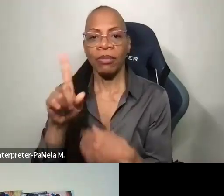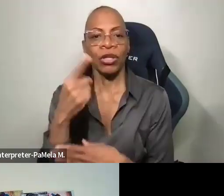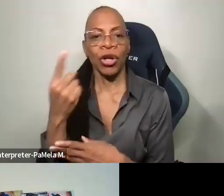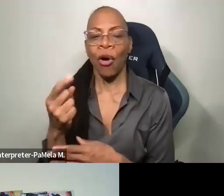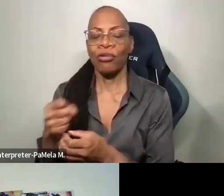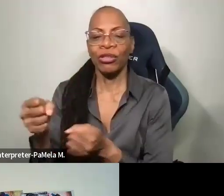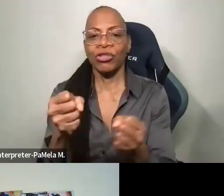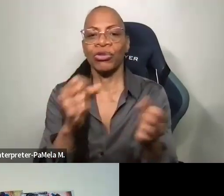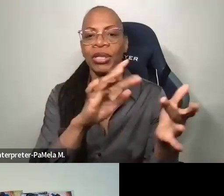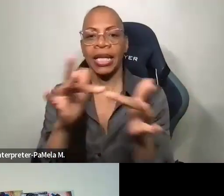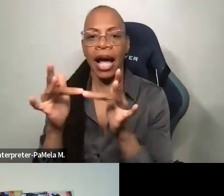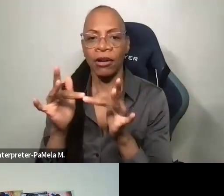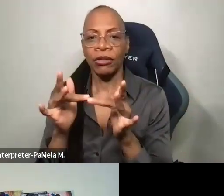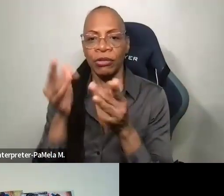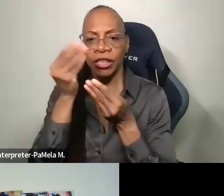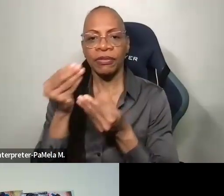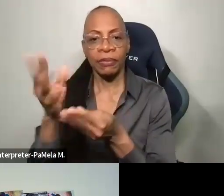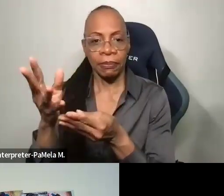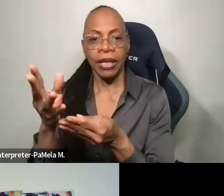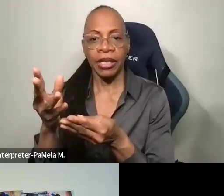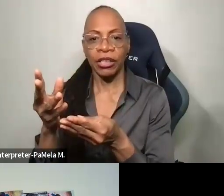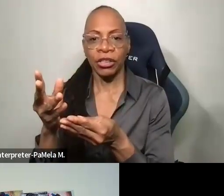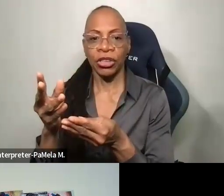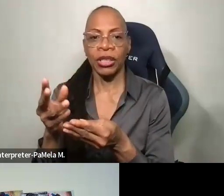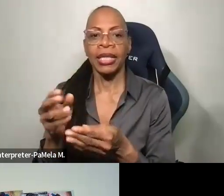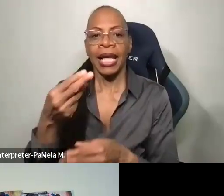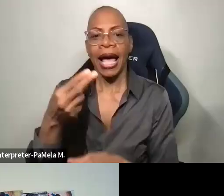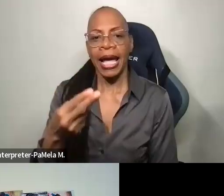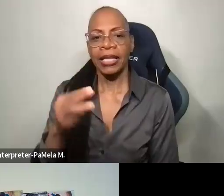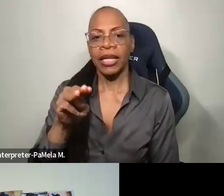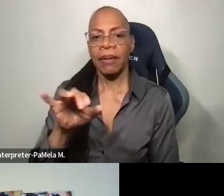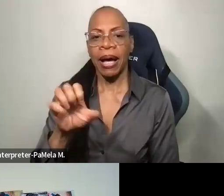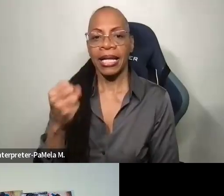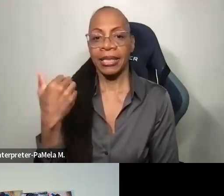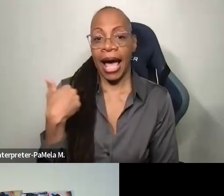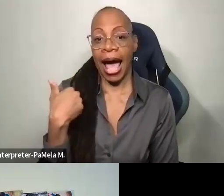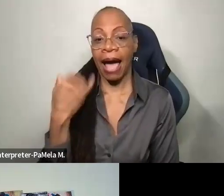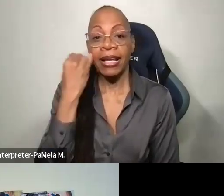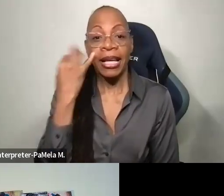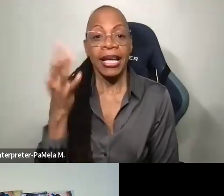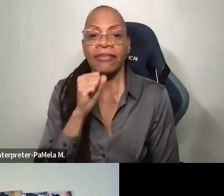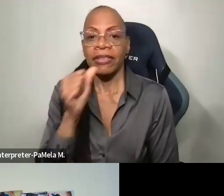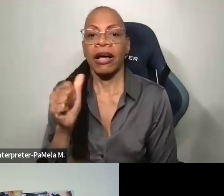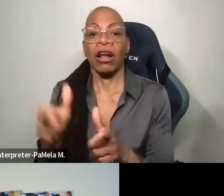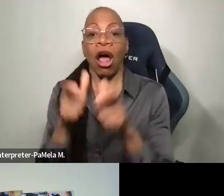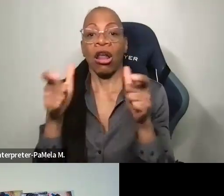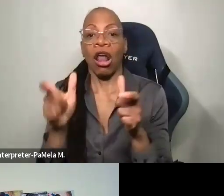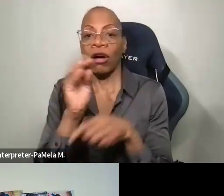So there could very well be valid reasons to not share that data in HMIS, but I would just consider